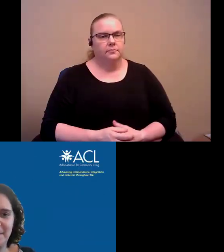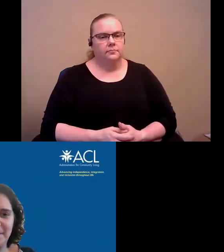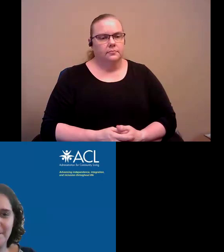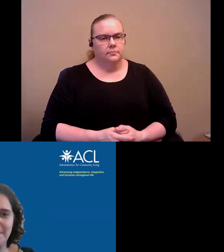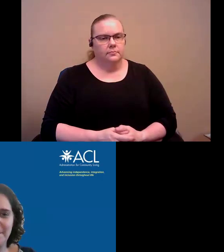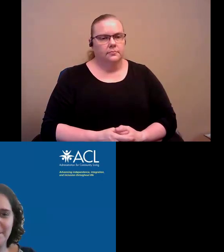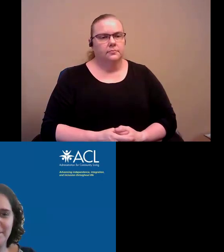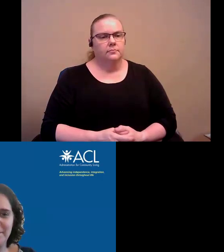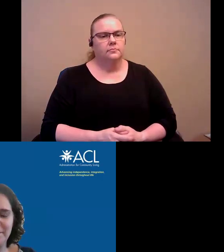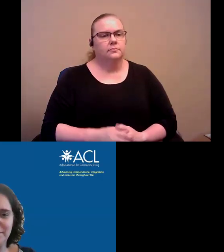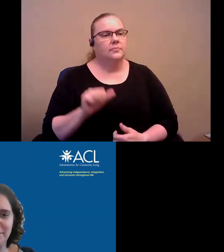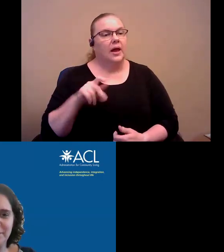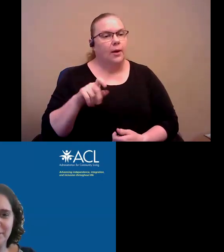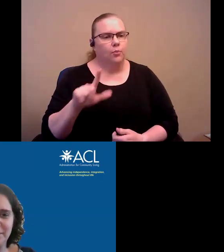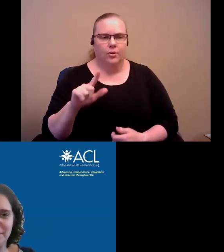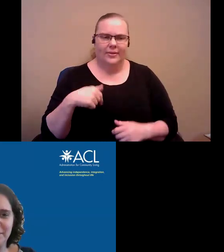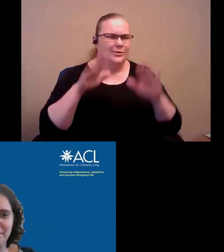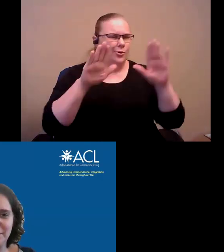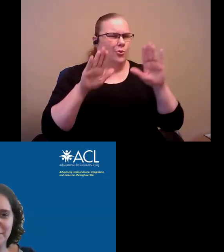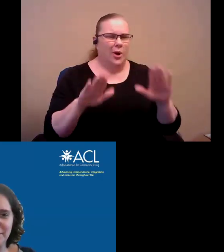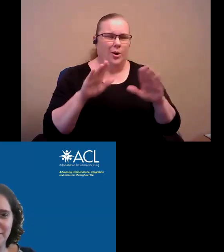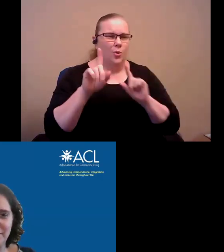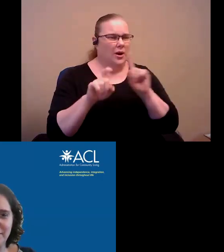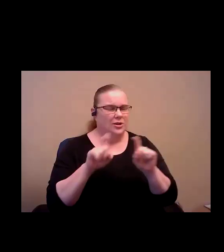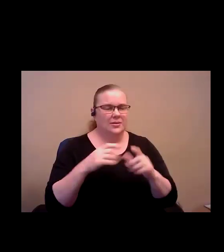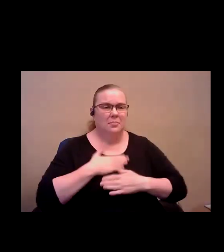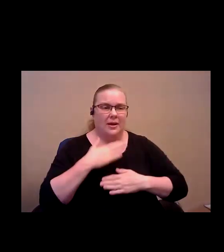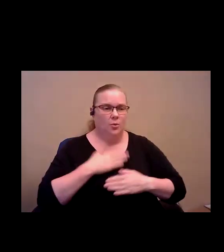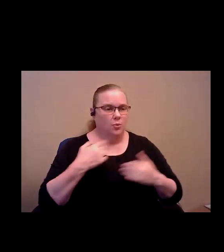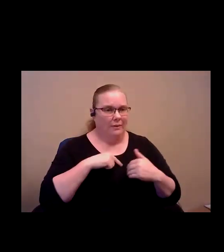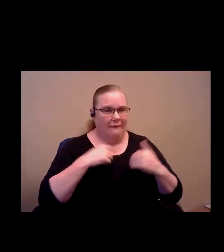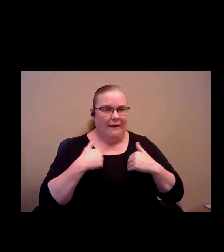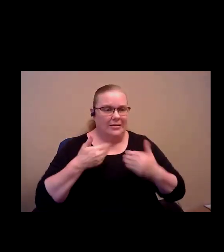April Young, ADvancing States: They have a question. They have a great questions, by the way, I'm so glad we have with this interaction.